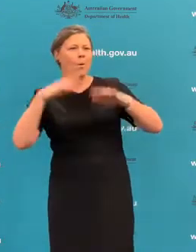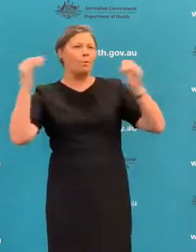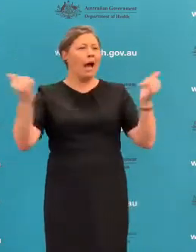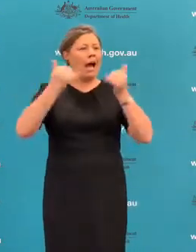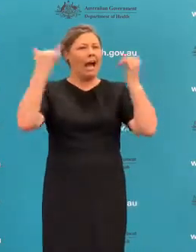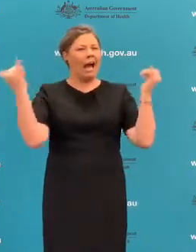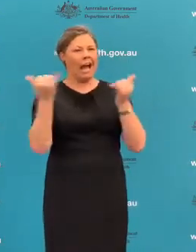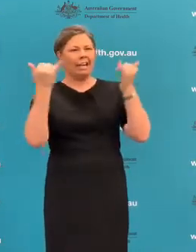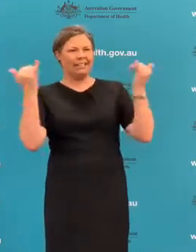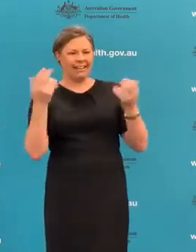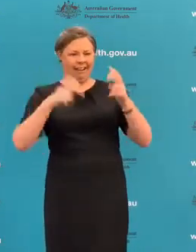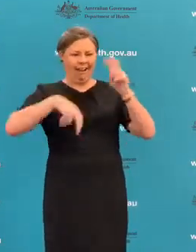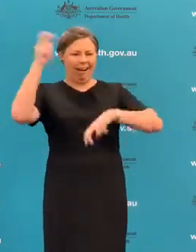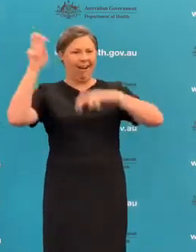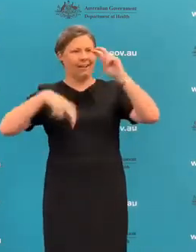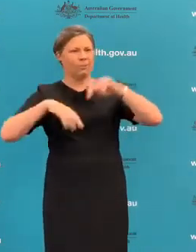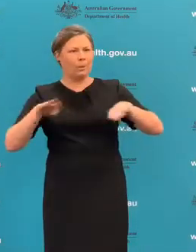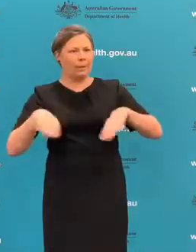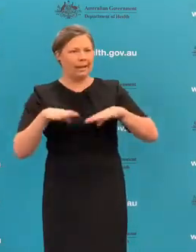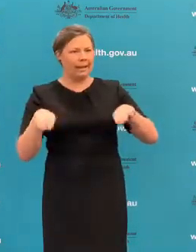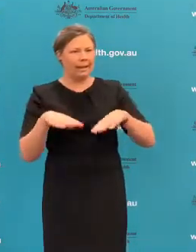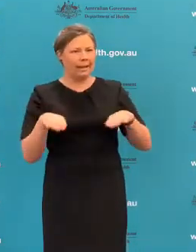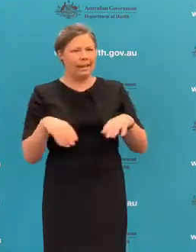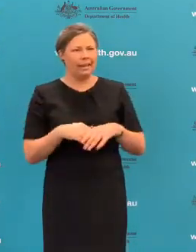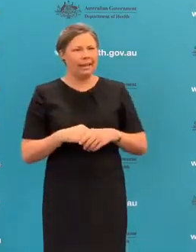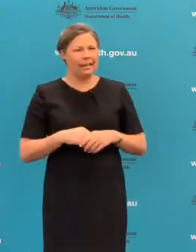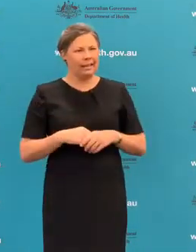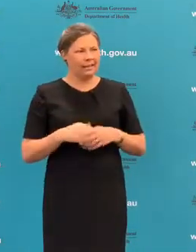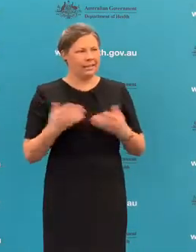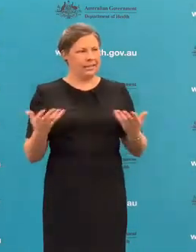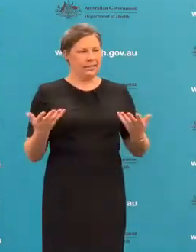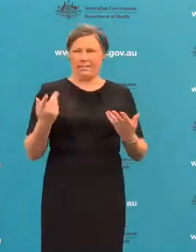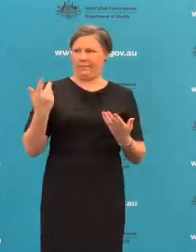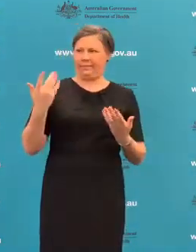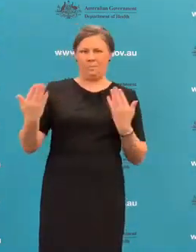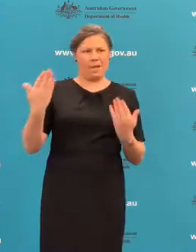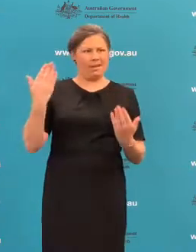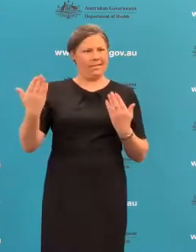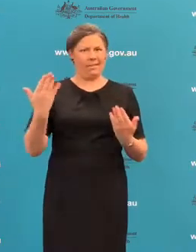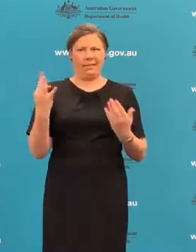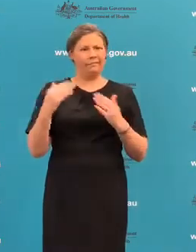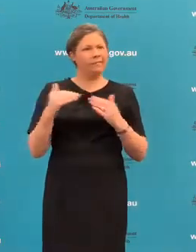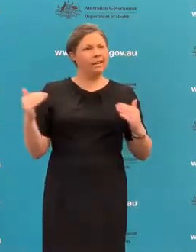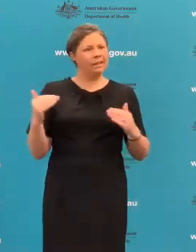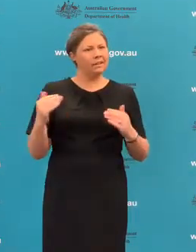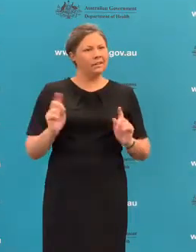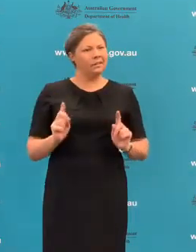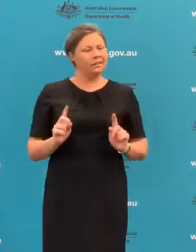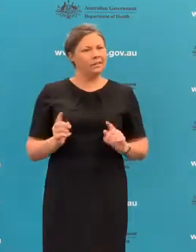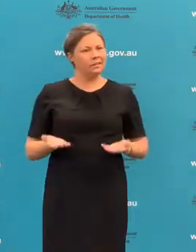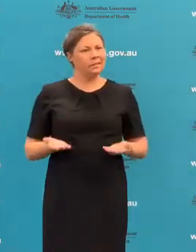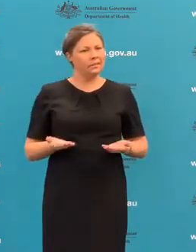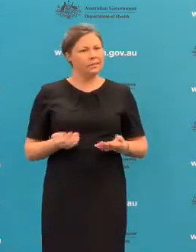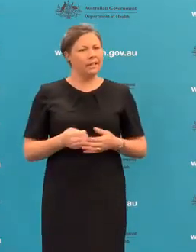if you have any observations on that given the restrictions we have to live under? Yes, so the question. I'm not sure if everyone can hear but the question is about